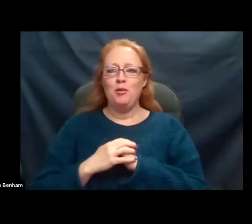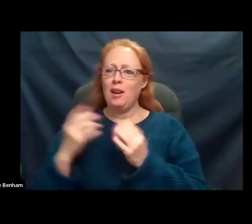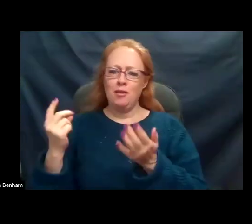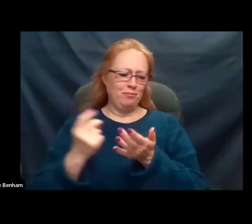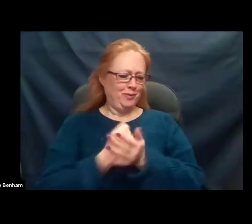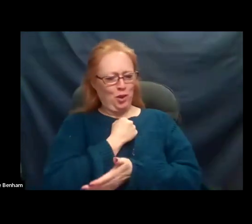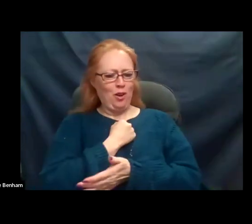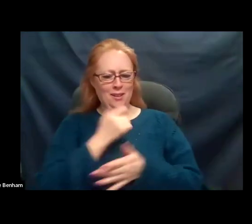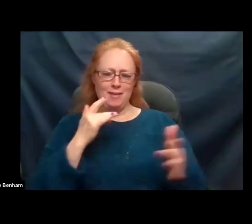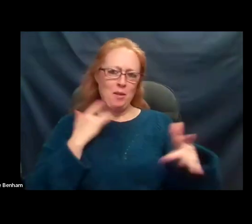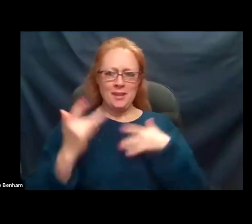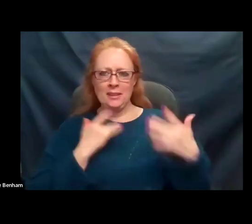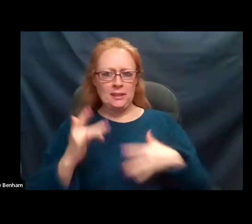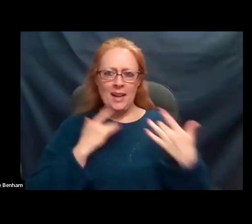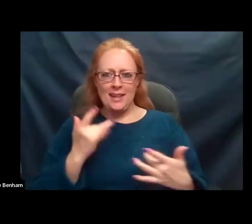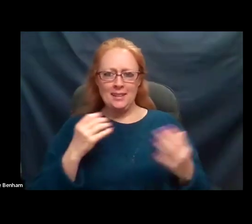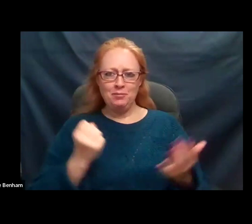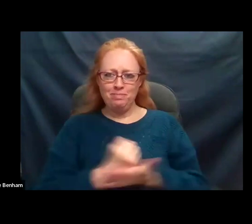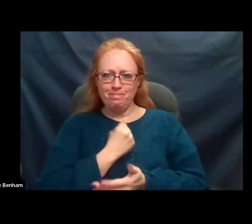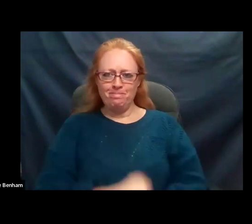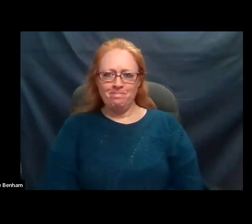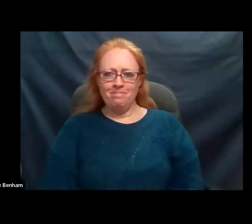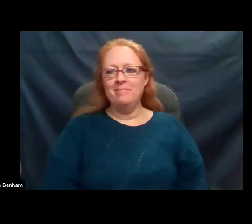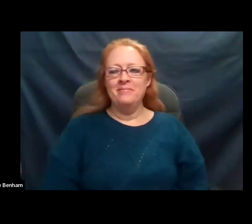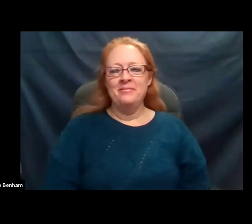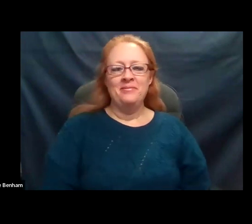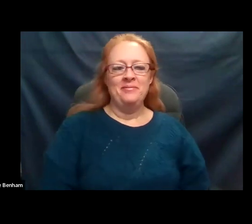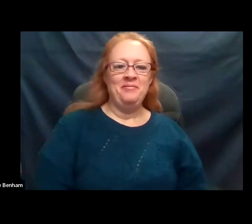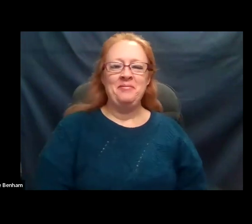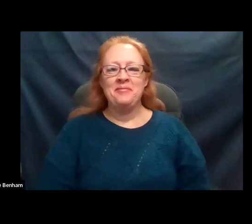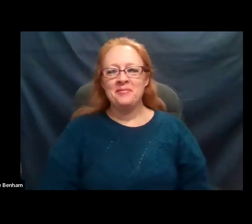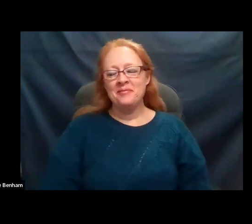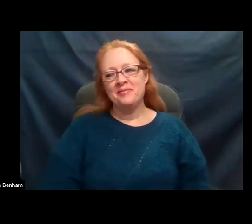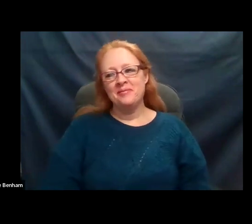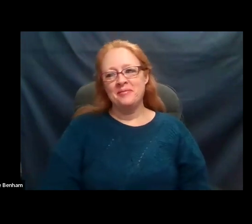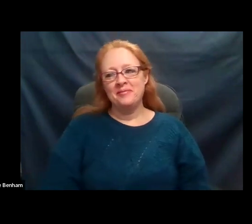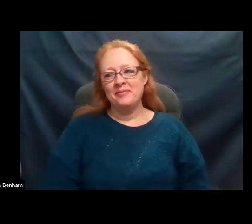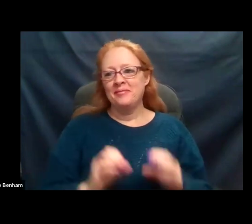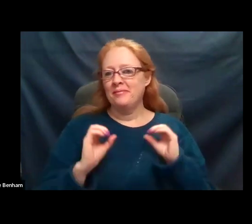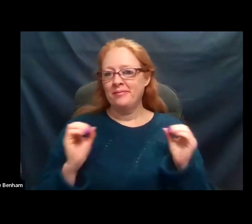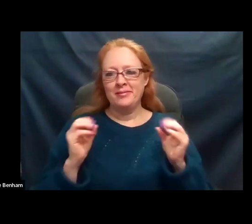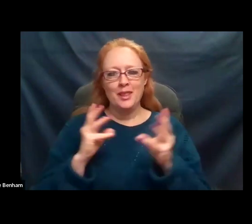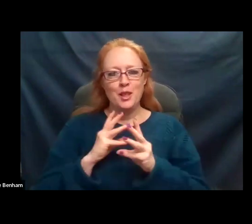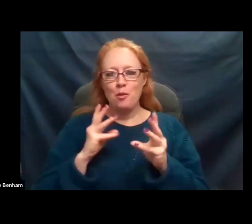Heather down has left hand corner push the microphone to unmute yourself. Heather says I did not mean to. Darn t Heather.